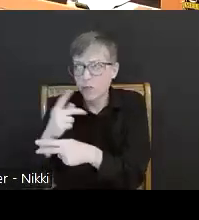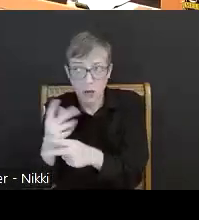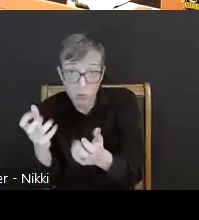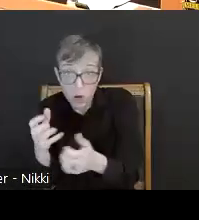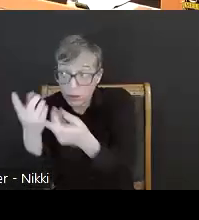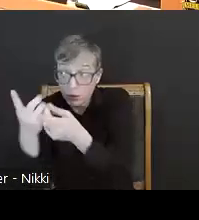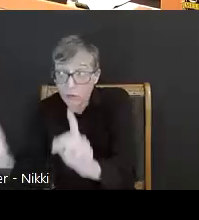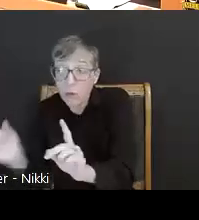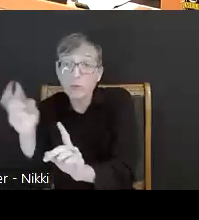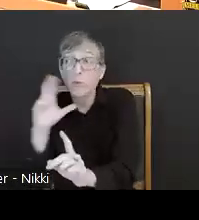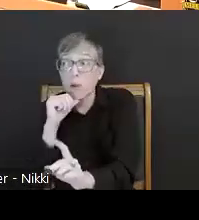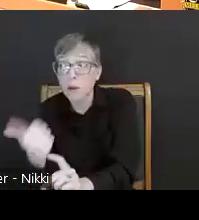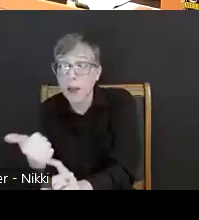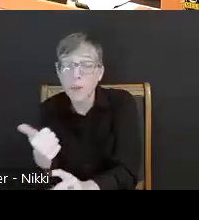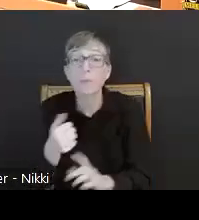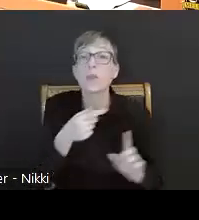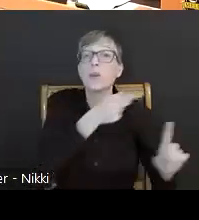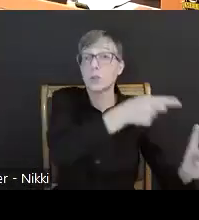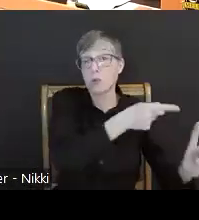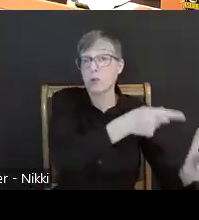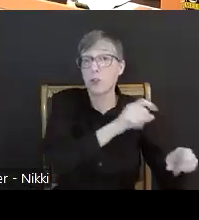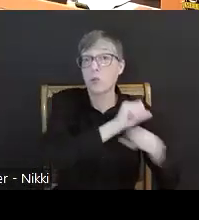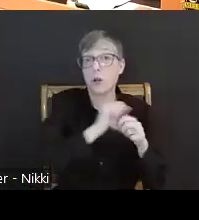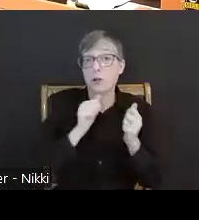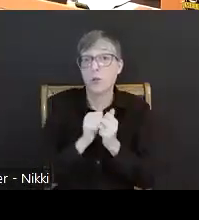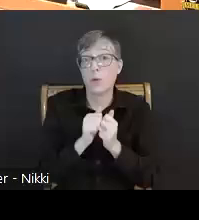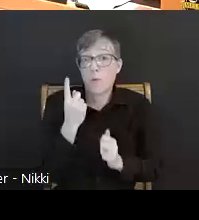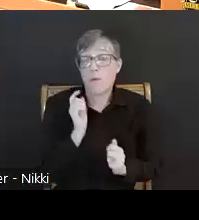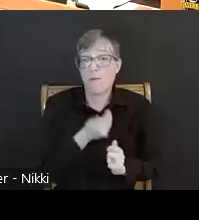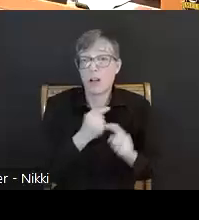worked with a member of our team to identify kind of what were some of the steps that she